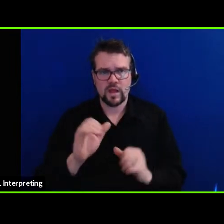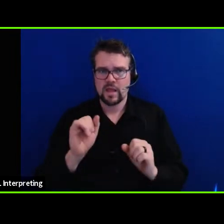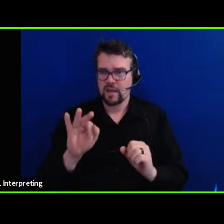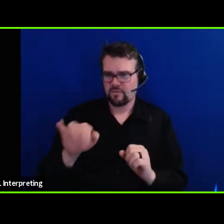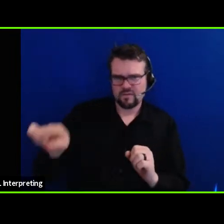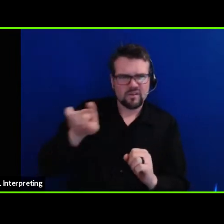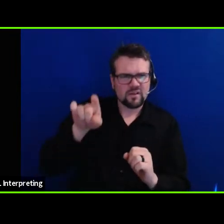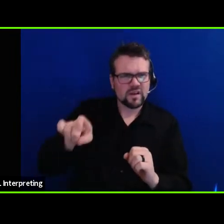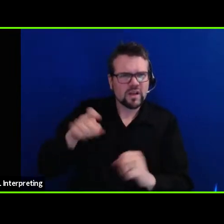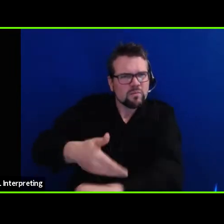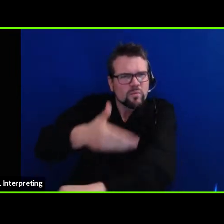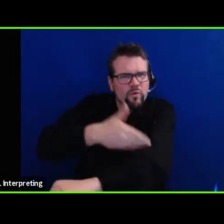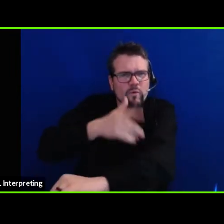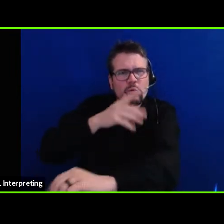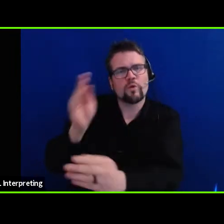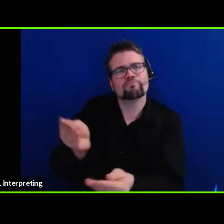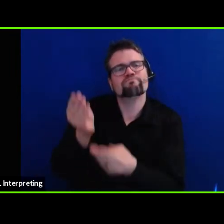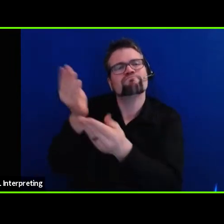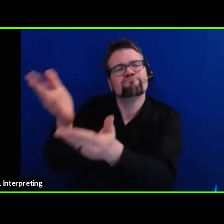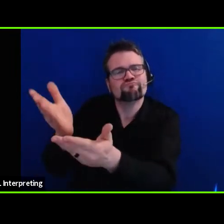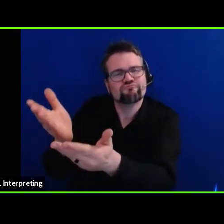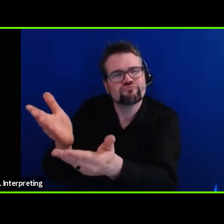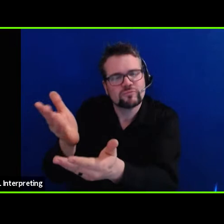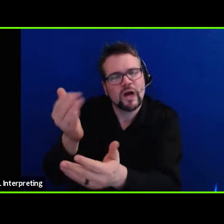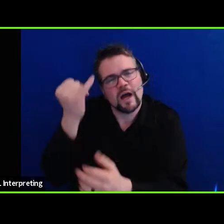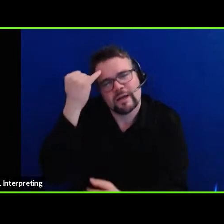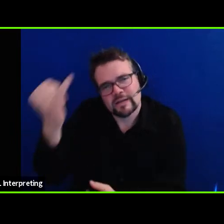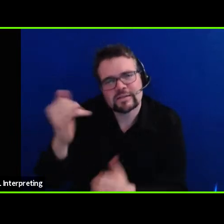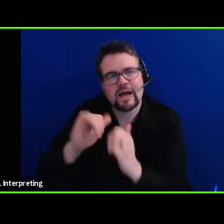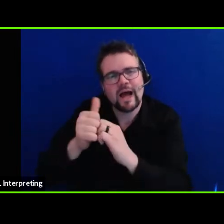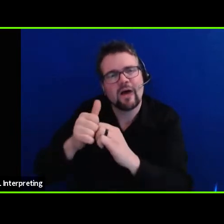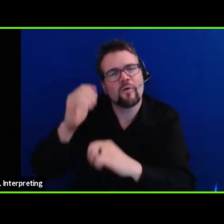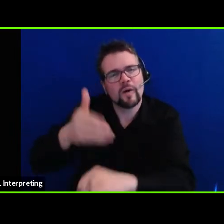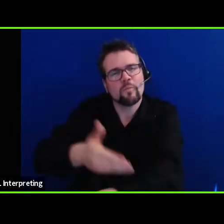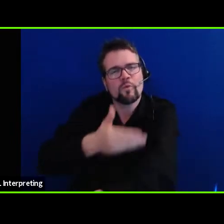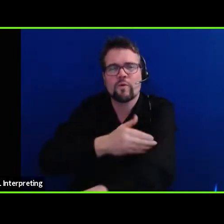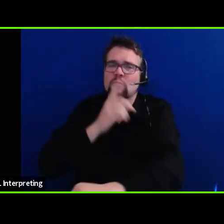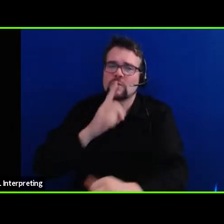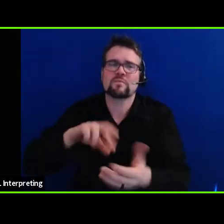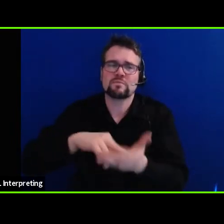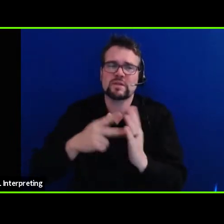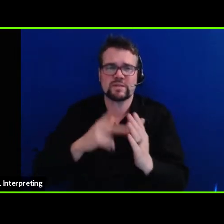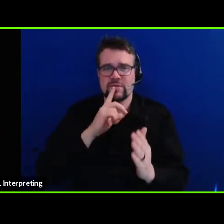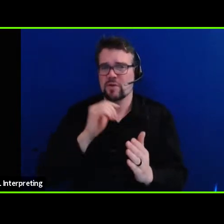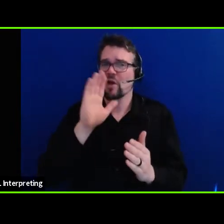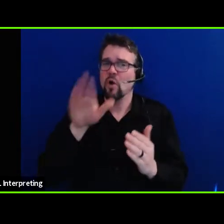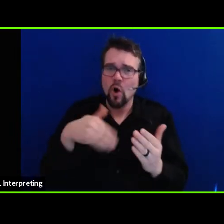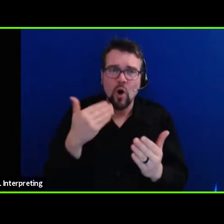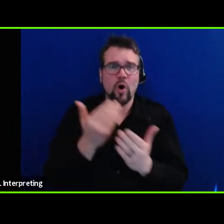IN EVERY CASE, THESE IMPROVEMENTS MAKE THE BUILDINGS BETTER FOR EVERYONE EVERYWHERE. AND THIS IS A THEME YOU'RE GOING